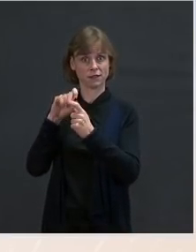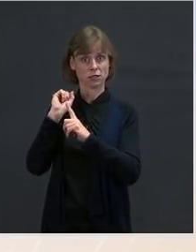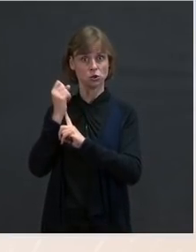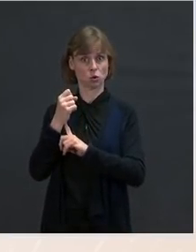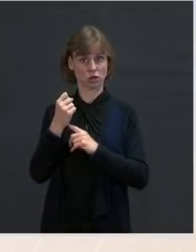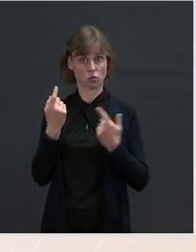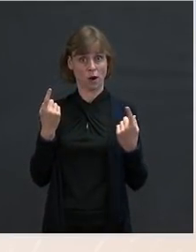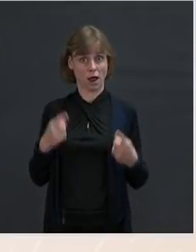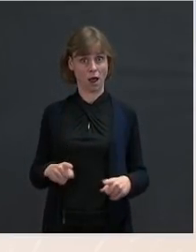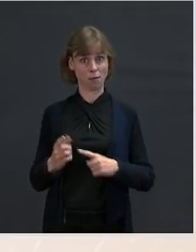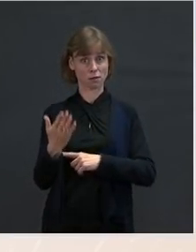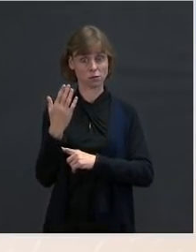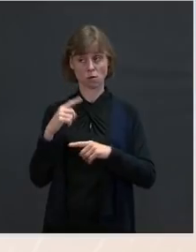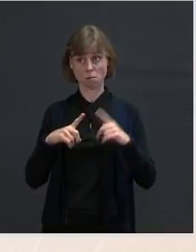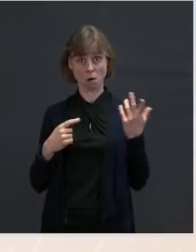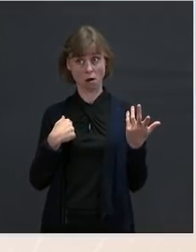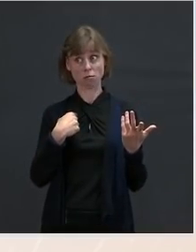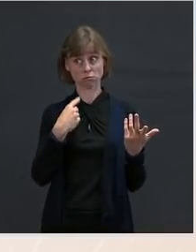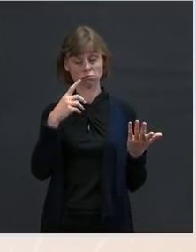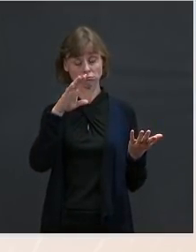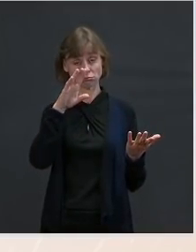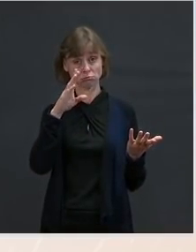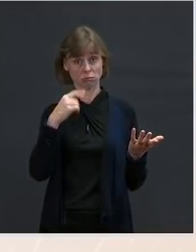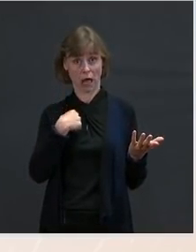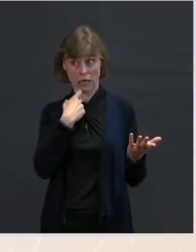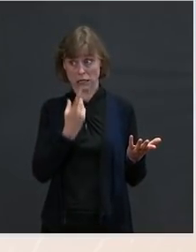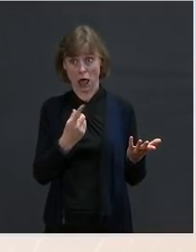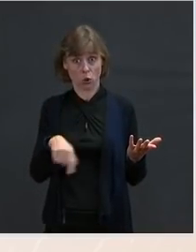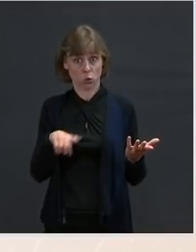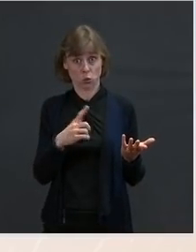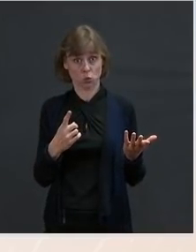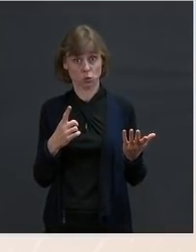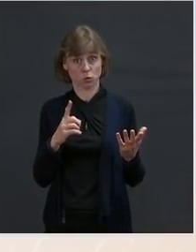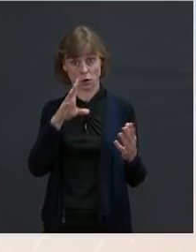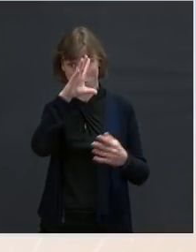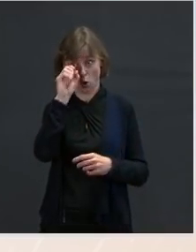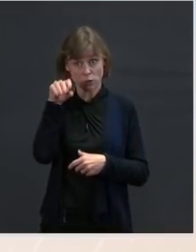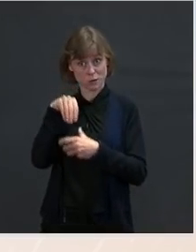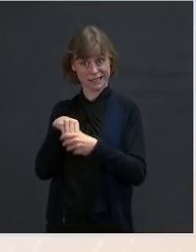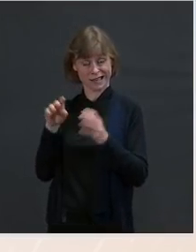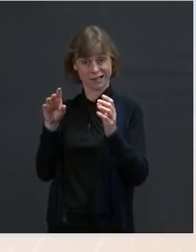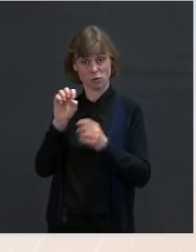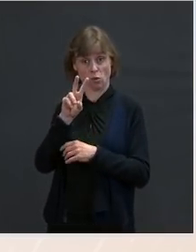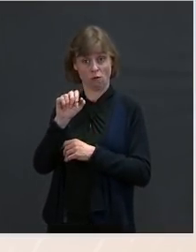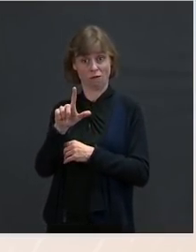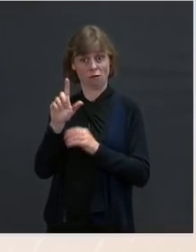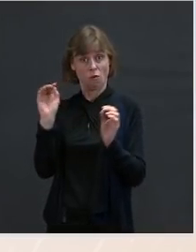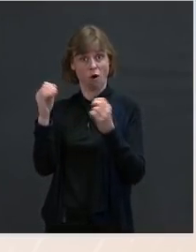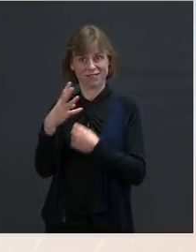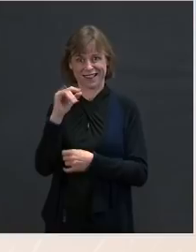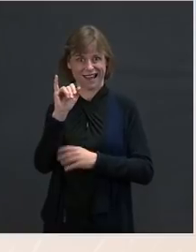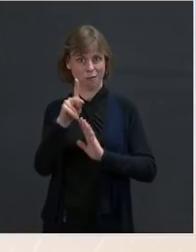but I can report to you that the President was in the Oval Office and the policy that's long been in place continues to be in place.